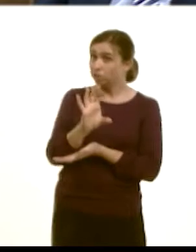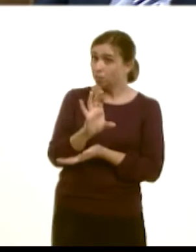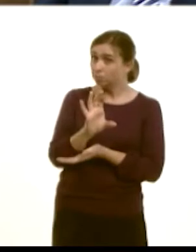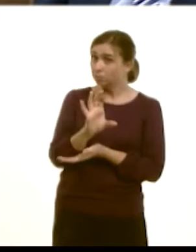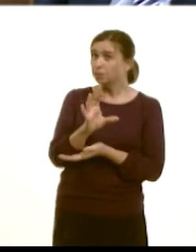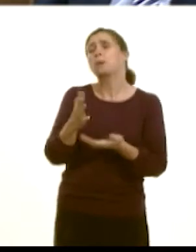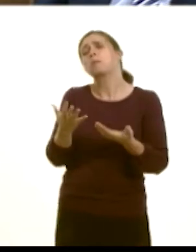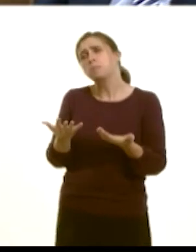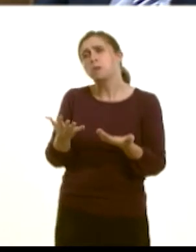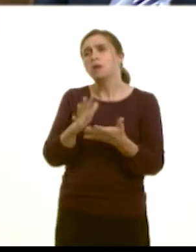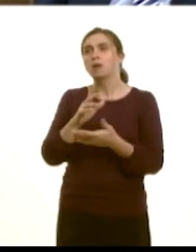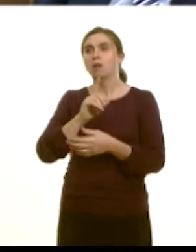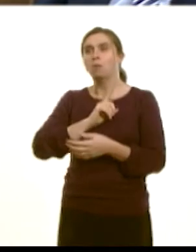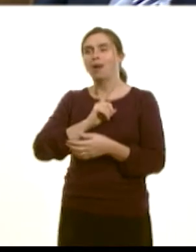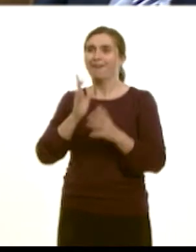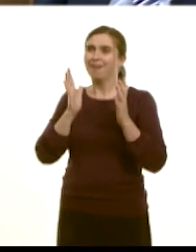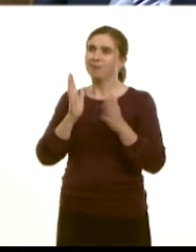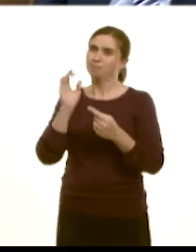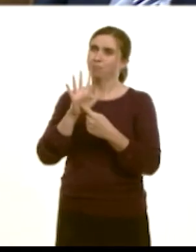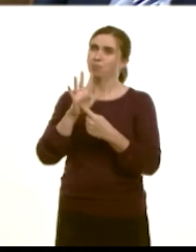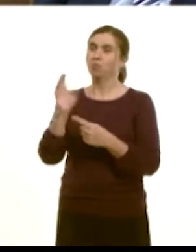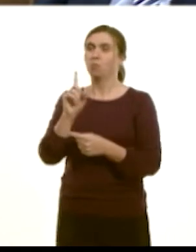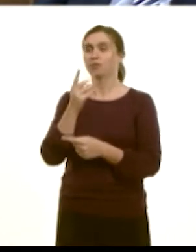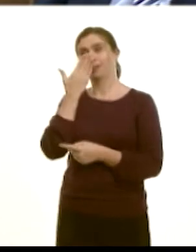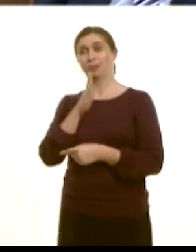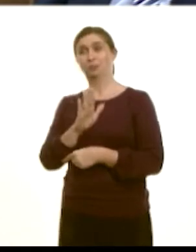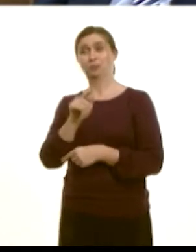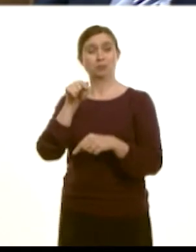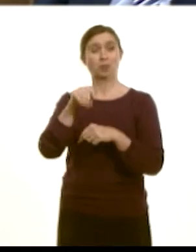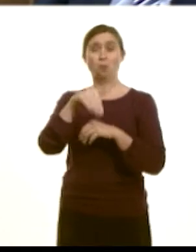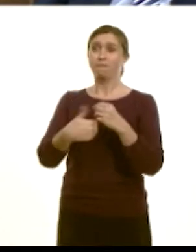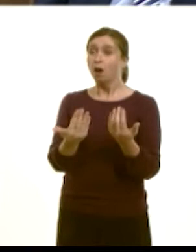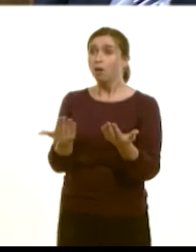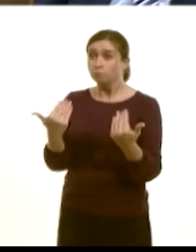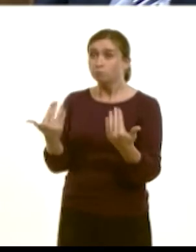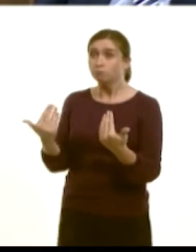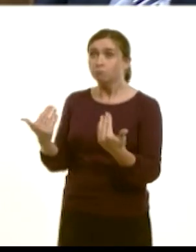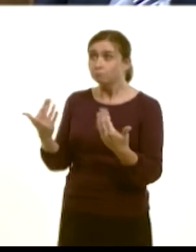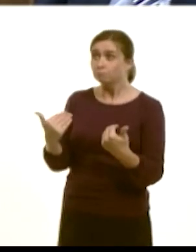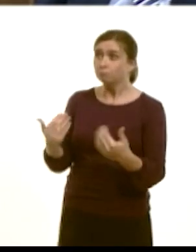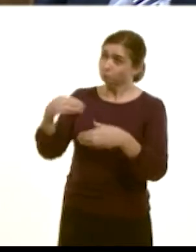to stand, but of their being made to feel welcome and supported by political parties as well.